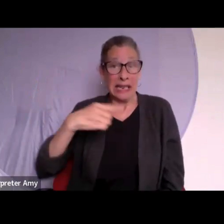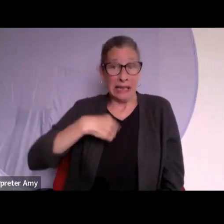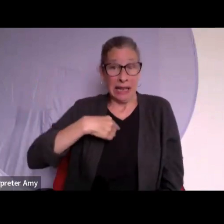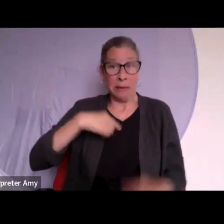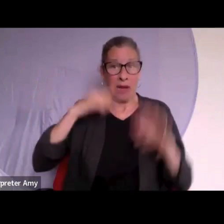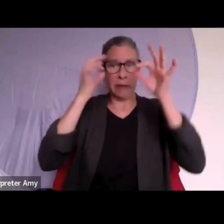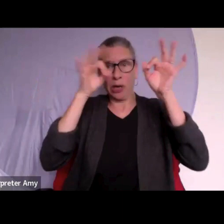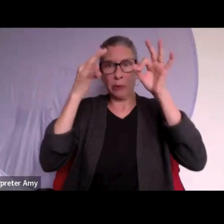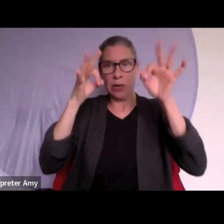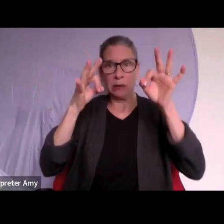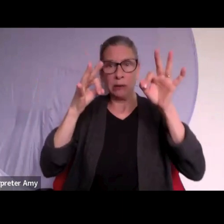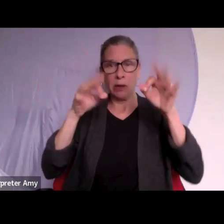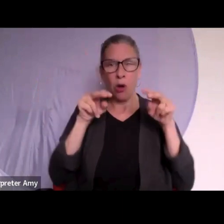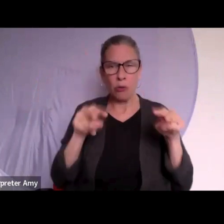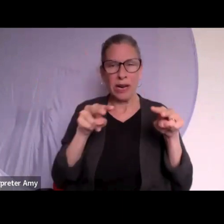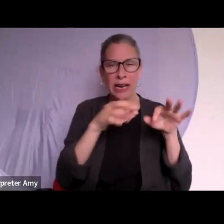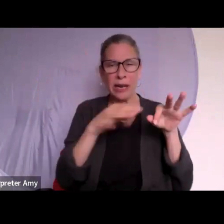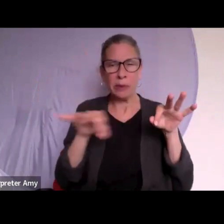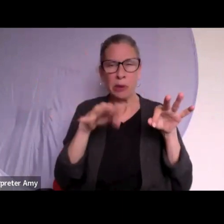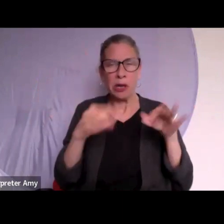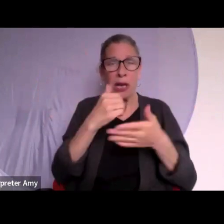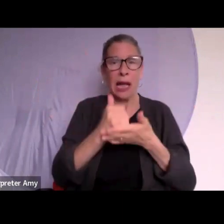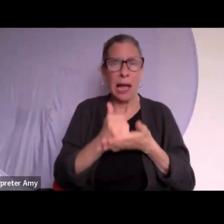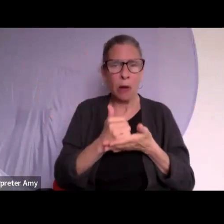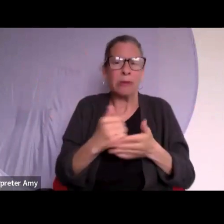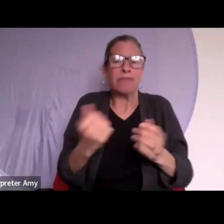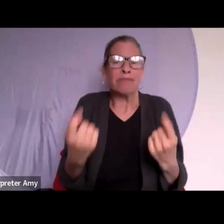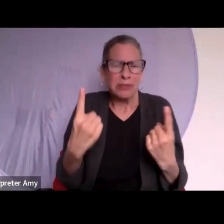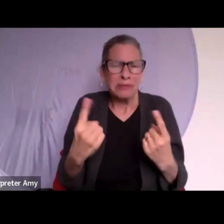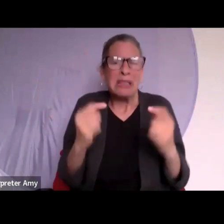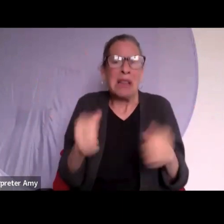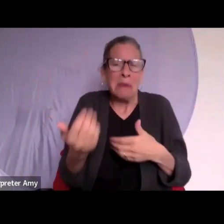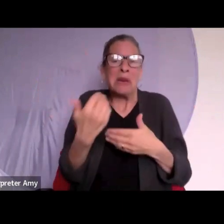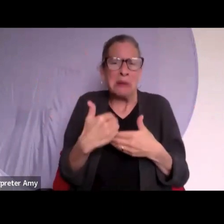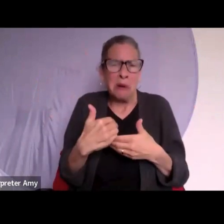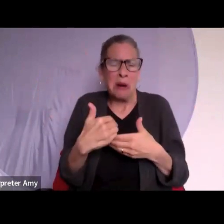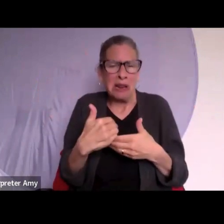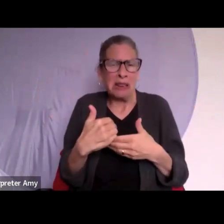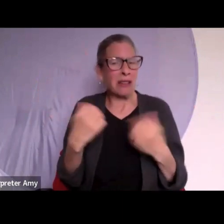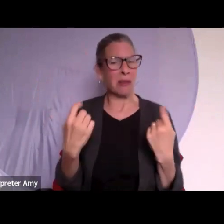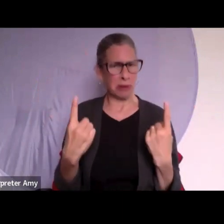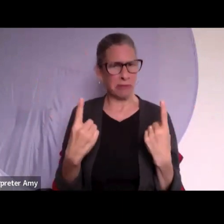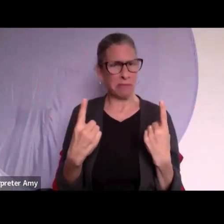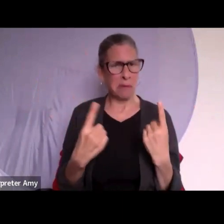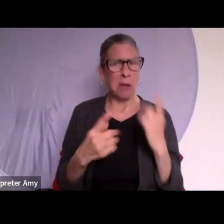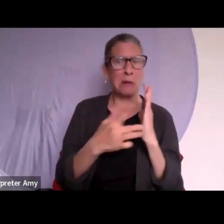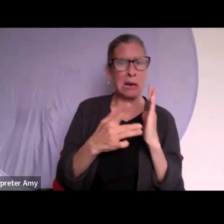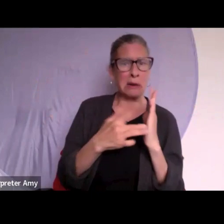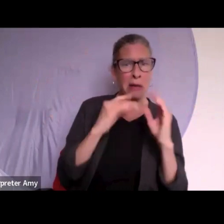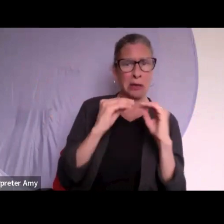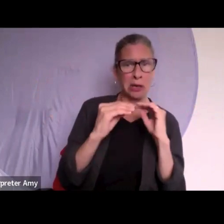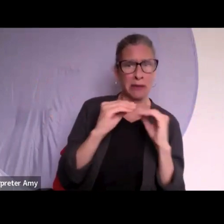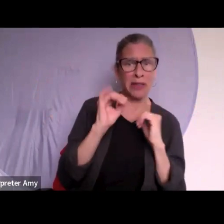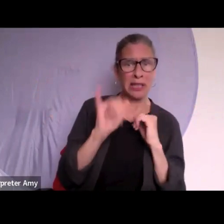can help. It could also be bothersome for some and I understand that. And there's there's some technologies that play with that, too. I'll tell you one technology that I don't